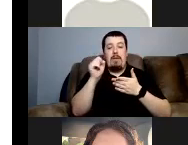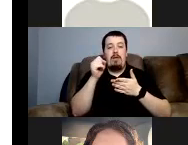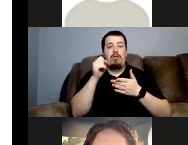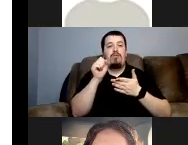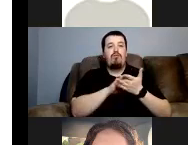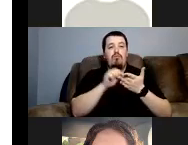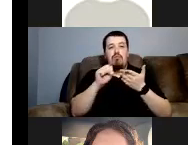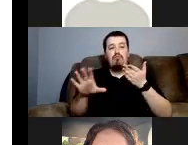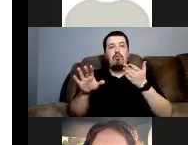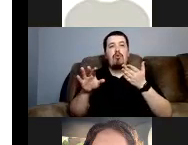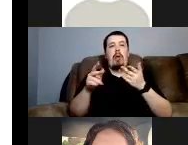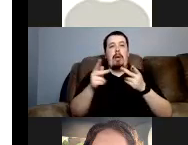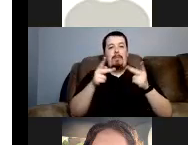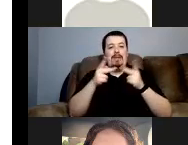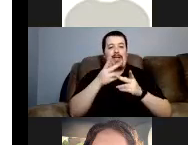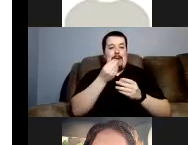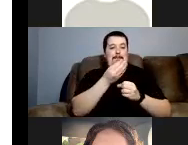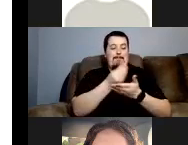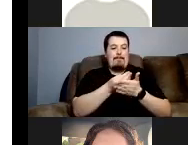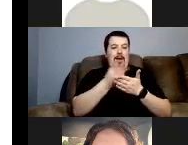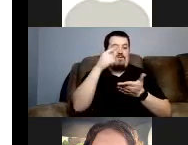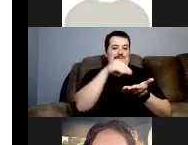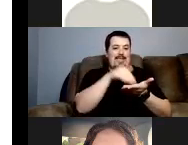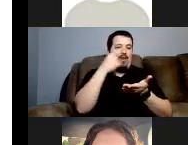facilities that get money from the centers for Medicare and Medicaid, CMS